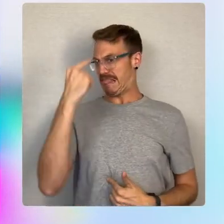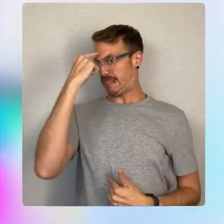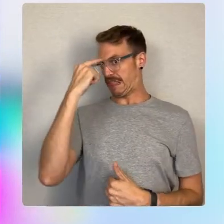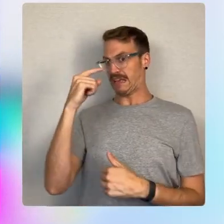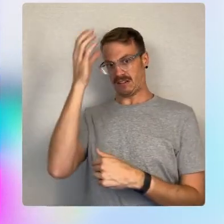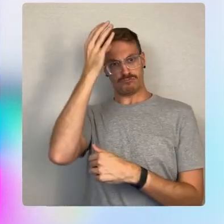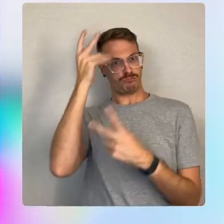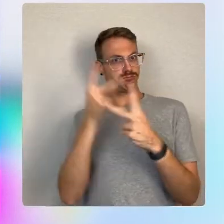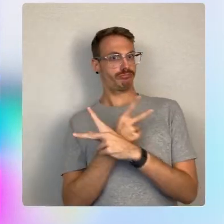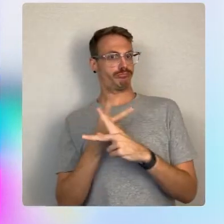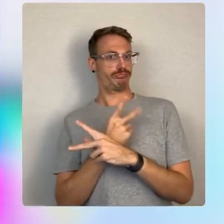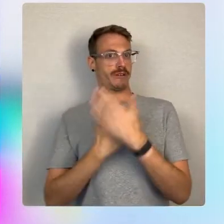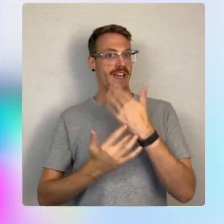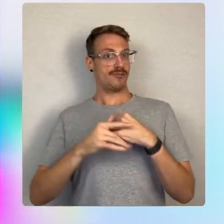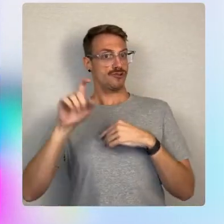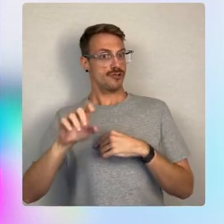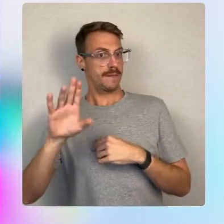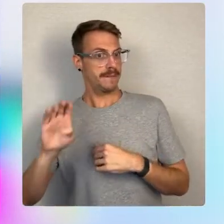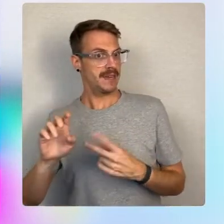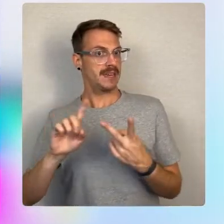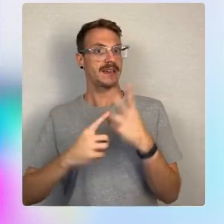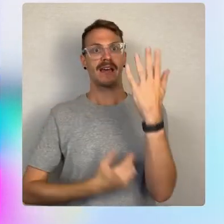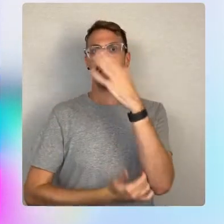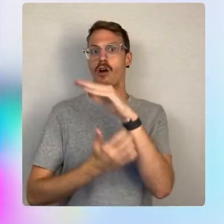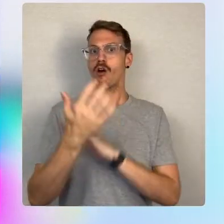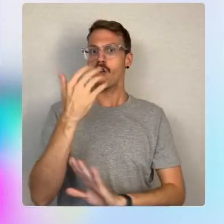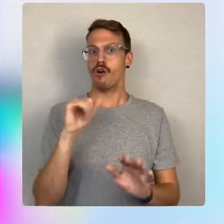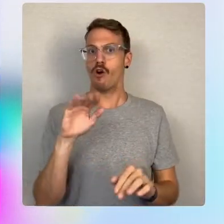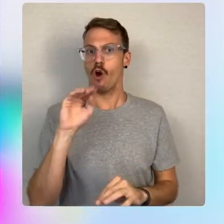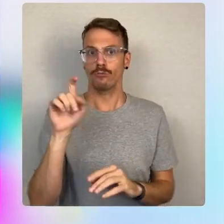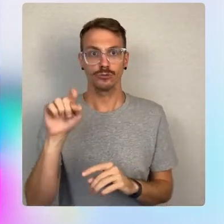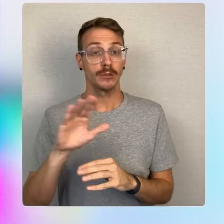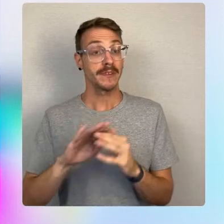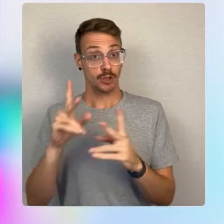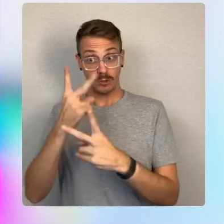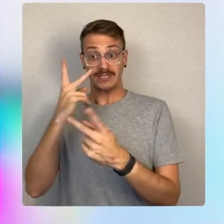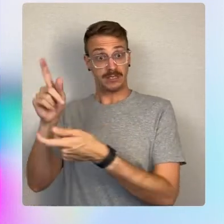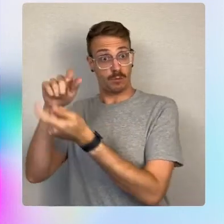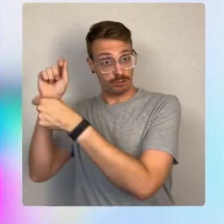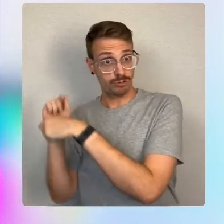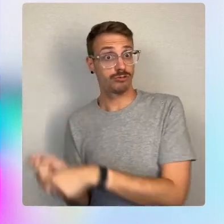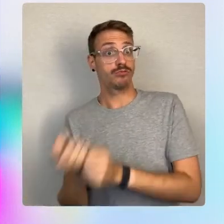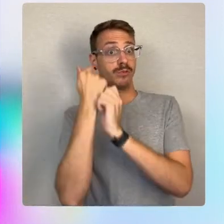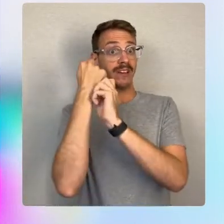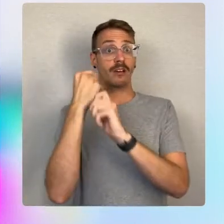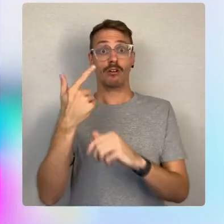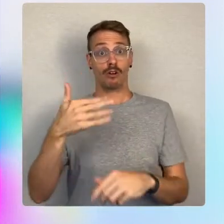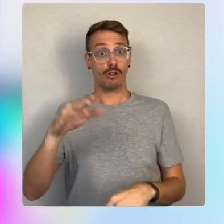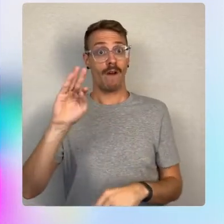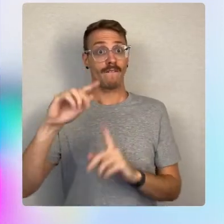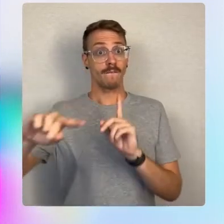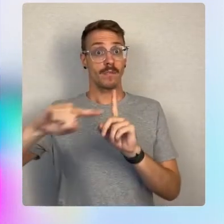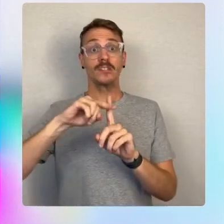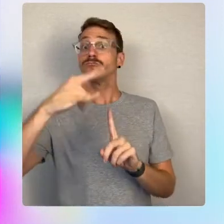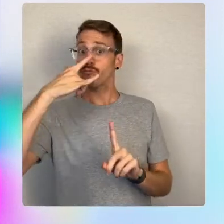or should be and where your arms are or should be. So when you see someone swinging in "GOLF+", it looks like a legitimate golf swing,